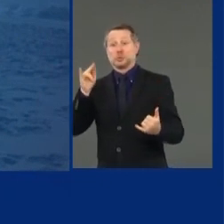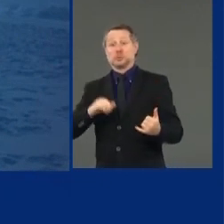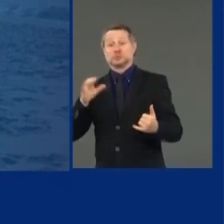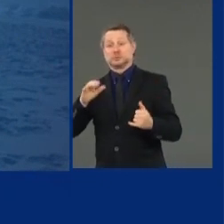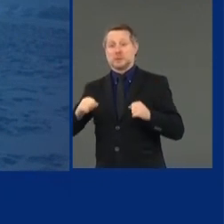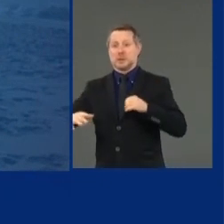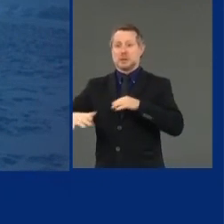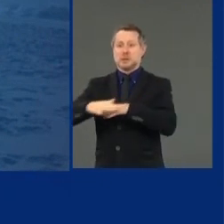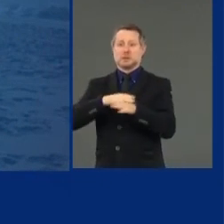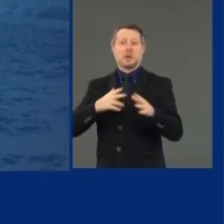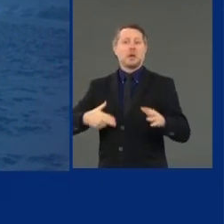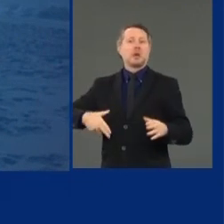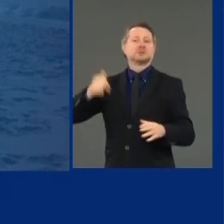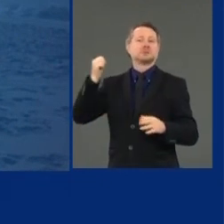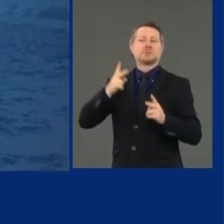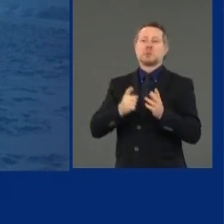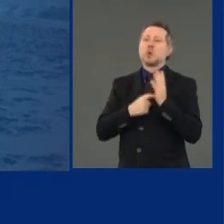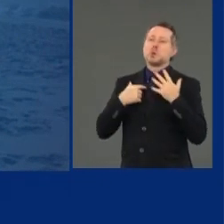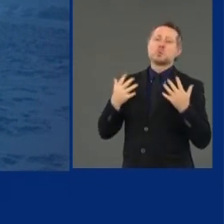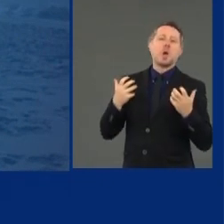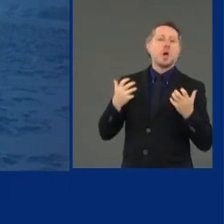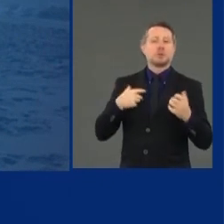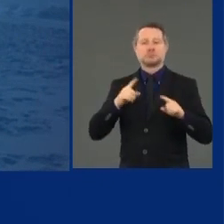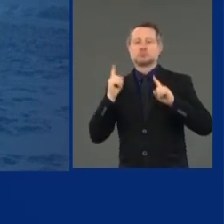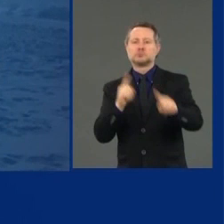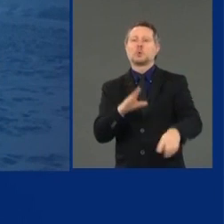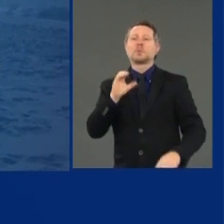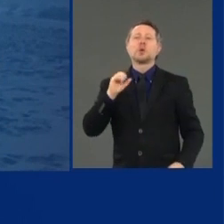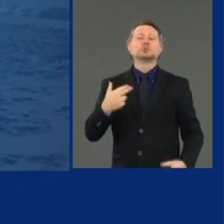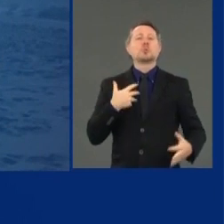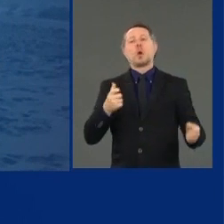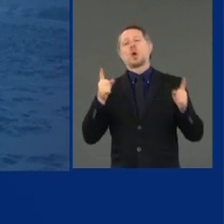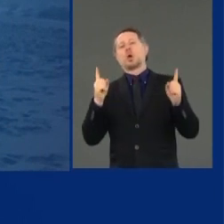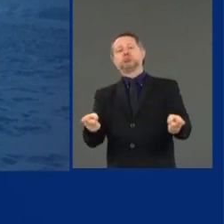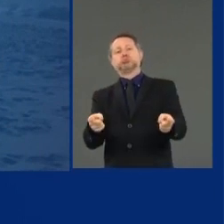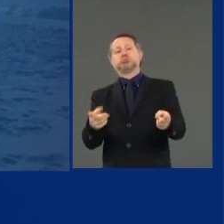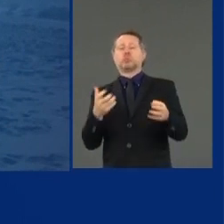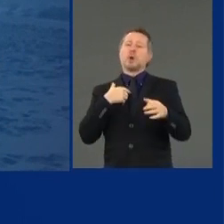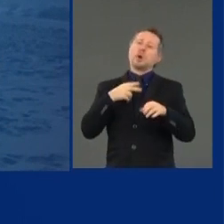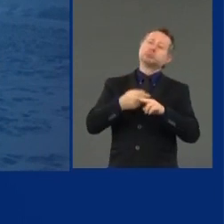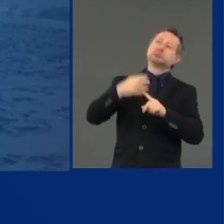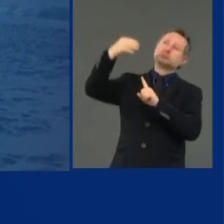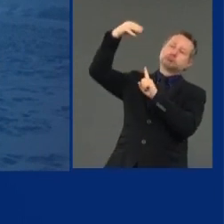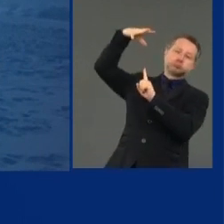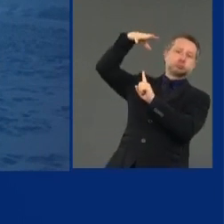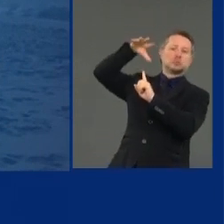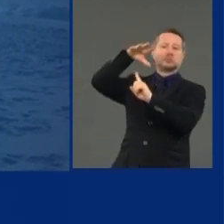THE NEW YORK CITY AREA TO GET TO A BEACH, TO GET SOME RESPITE,